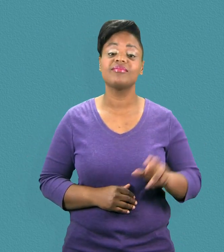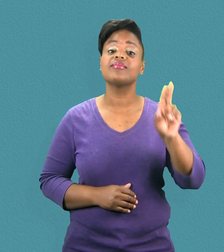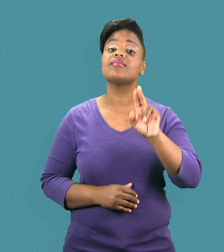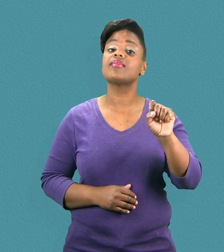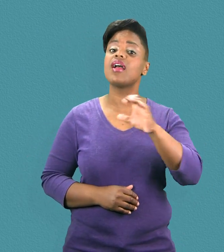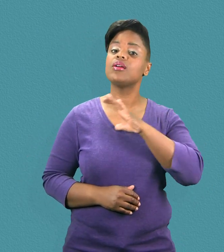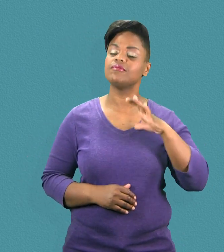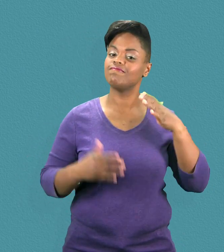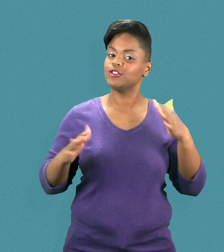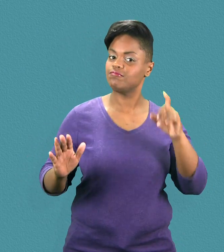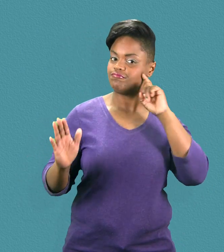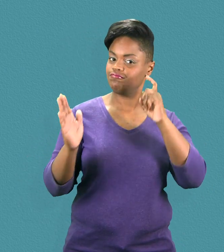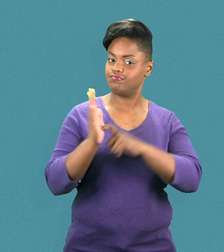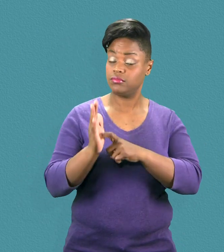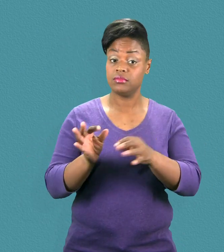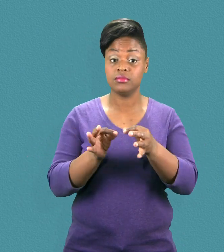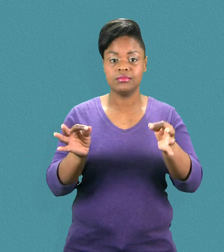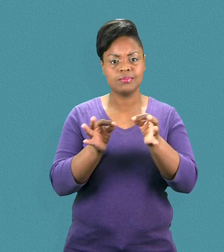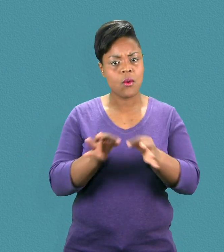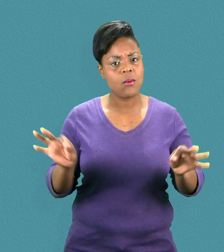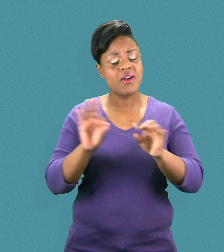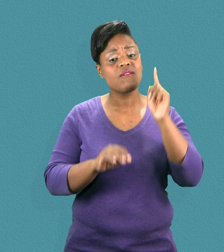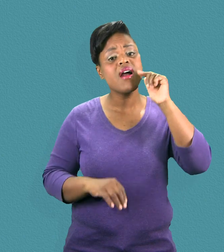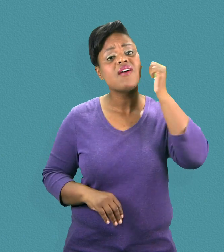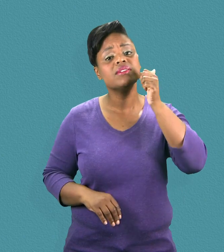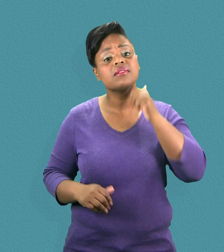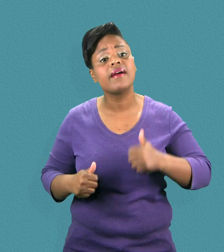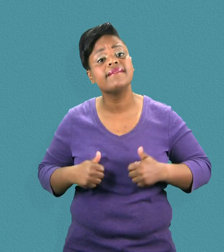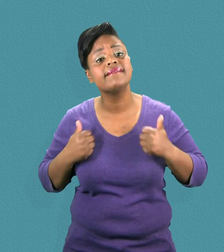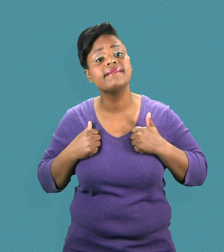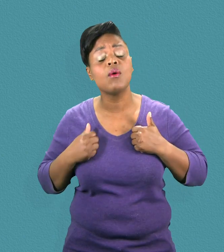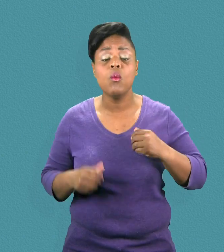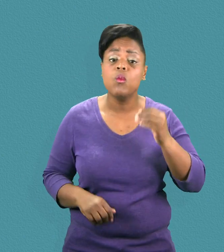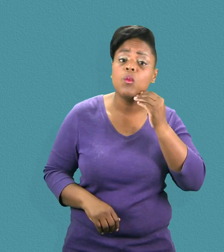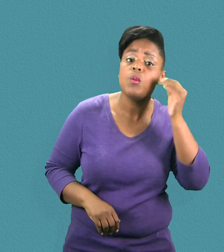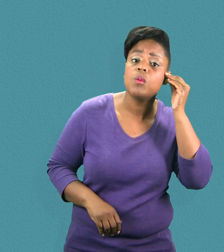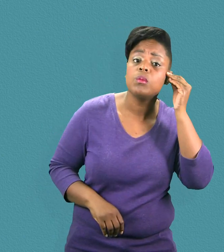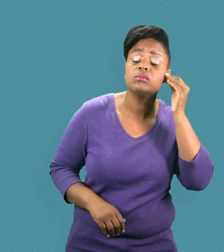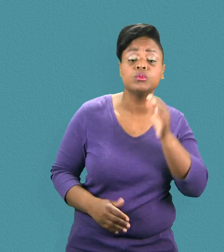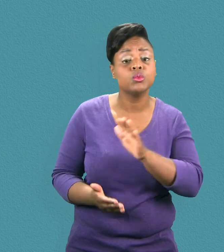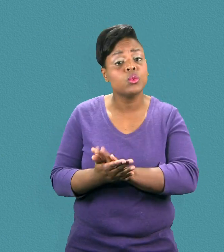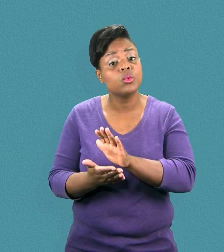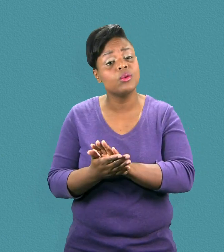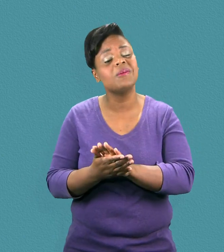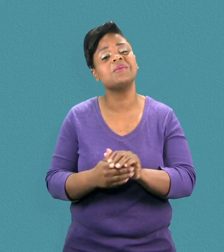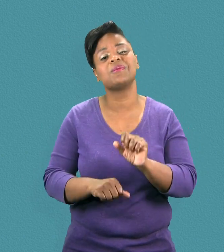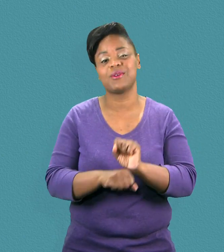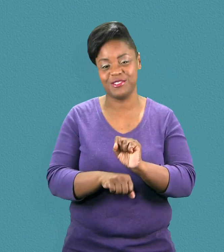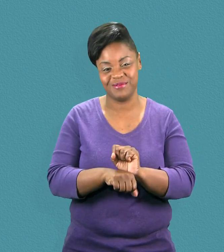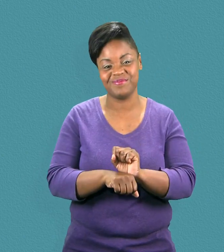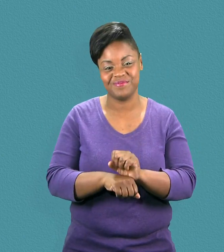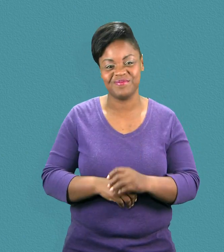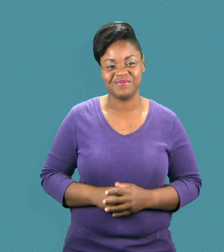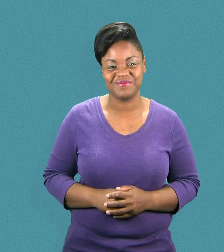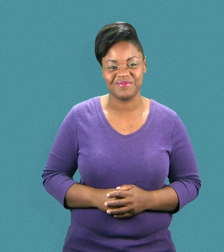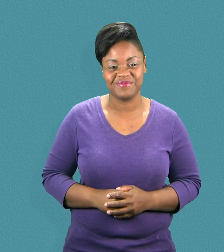Congress has recognized closed captioning to be an increasingly important part of our lives at home, school, and workplace.